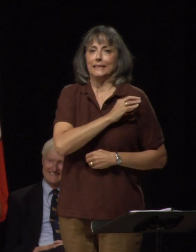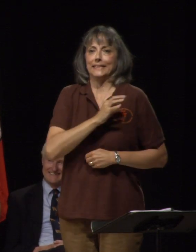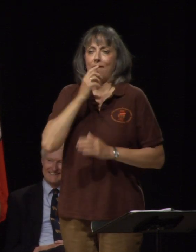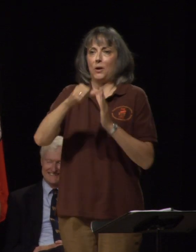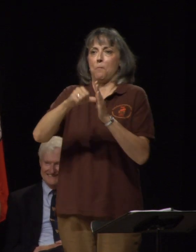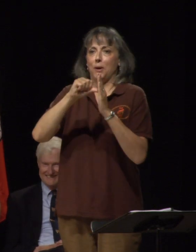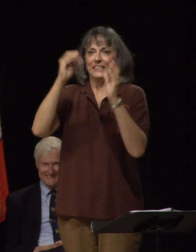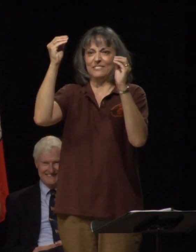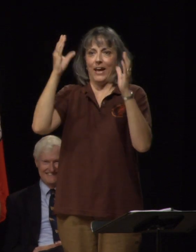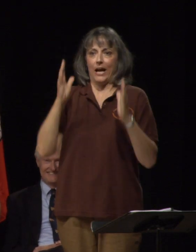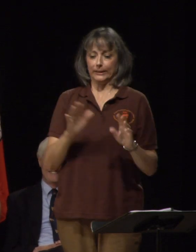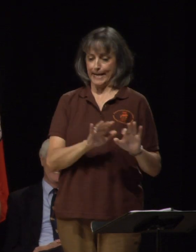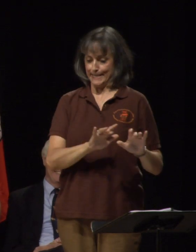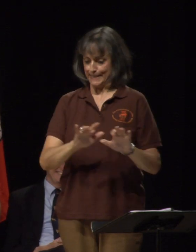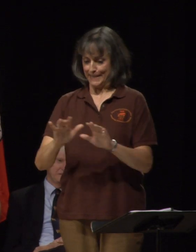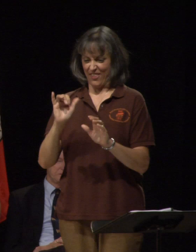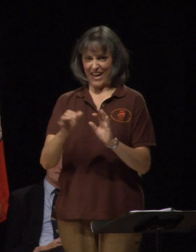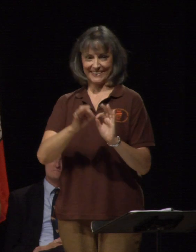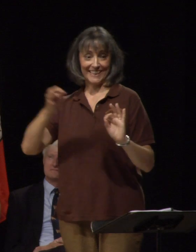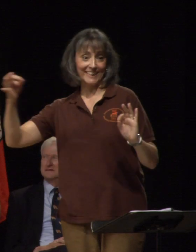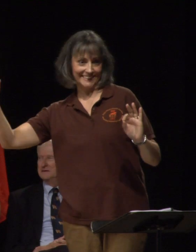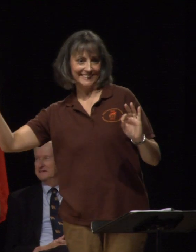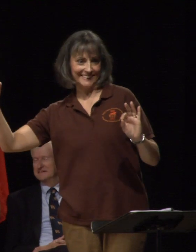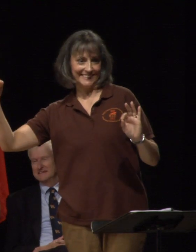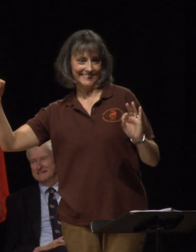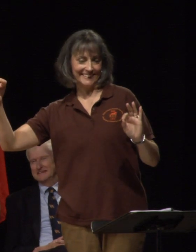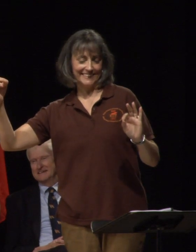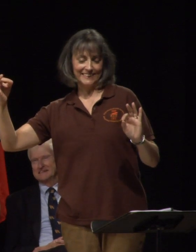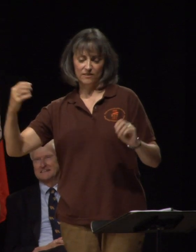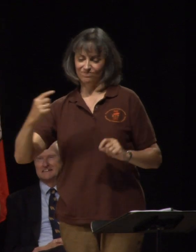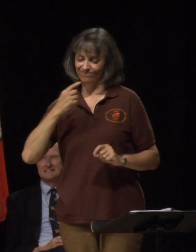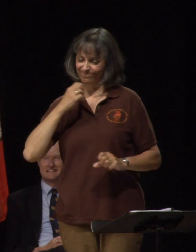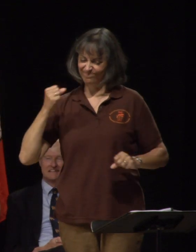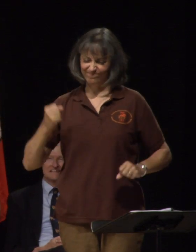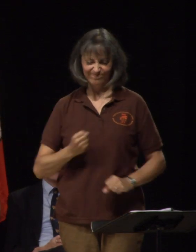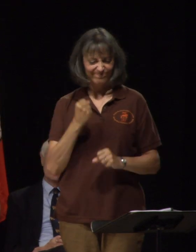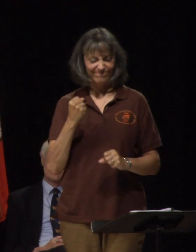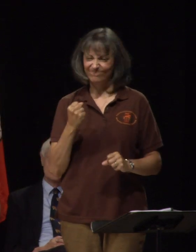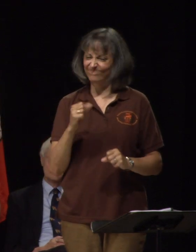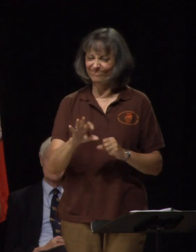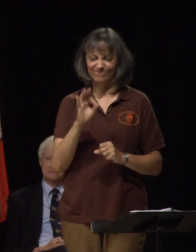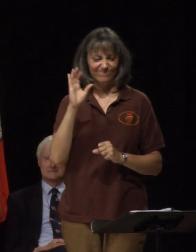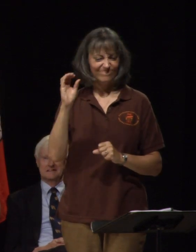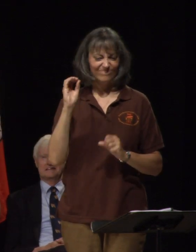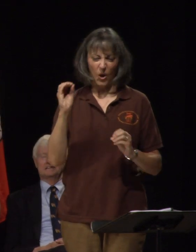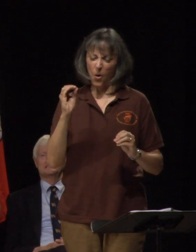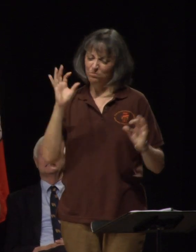FACULTY. I WAS DISAPPOINTED. I DIDN'T FIND A PITHY QUOTE THAT